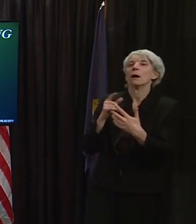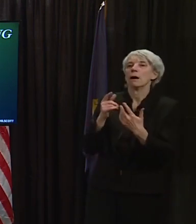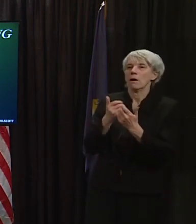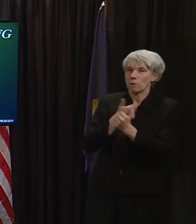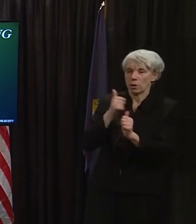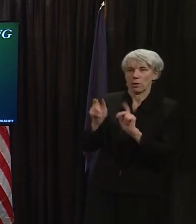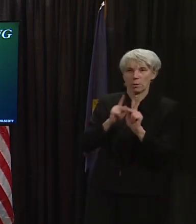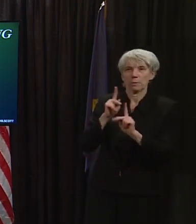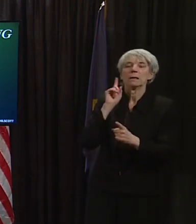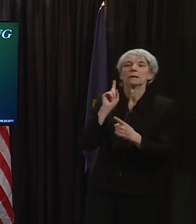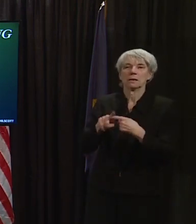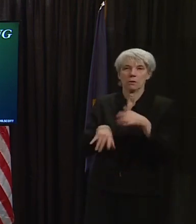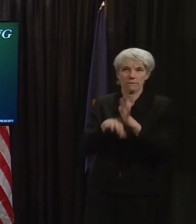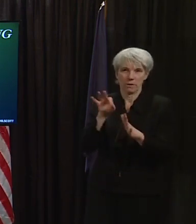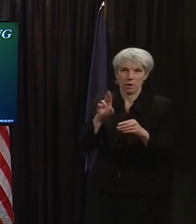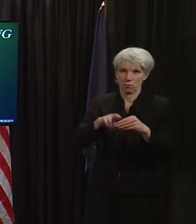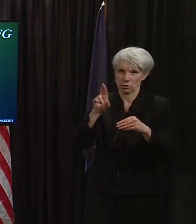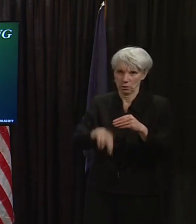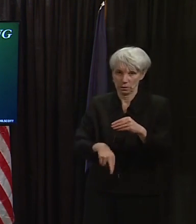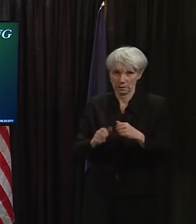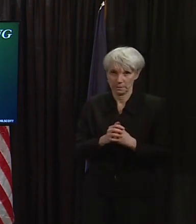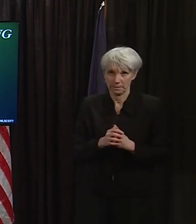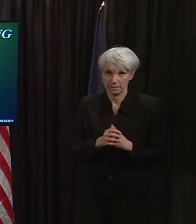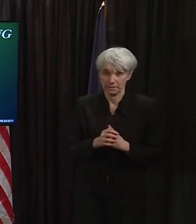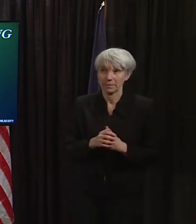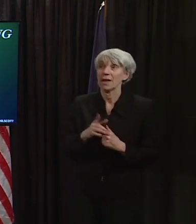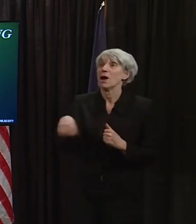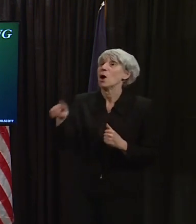I'd like to thank everyone who has reported there at home. Test results